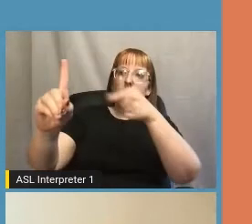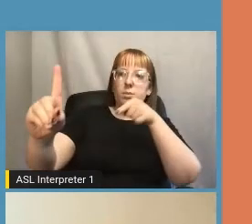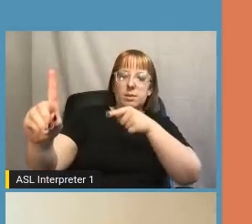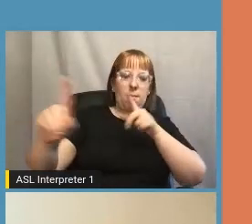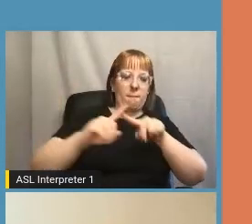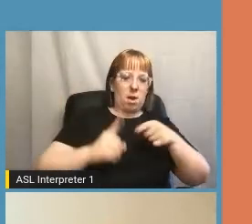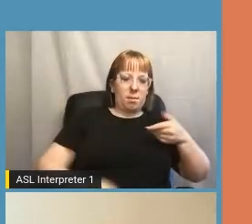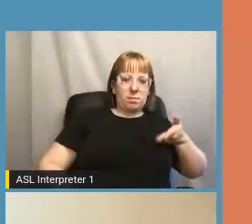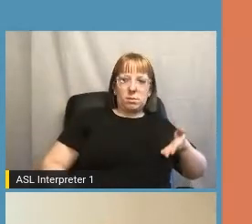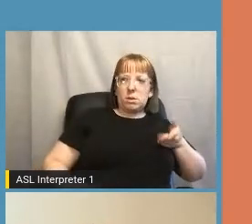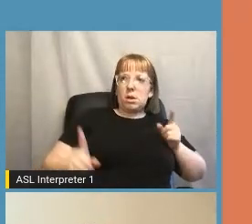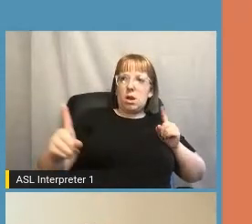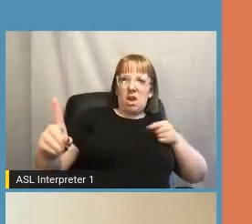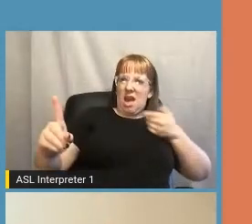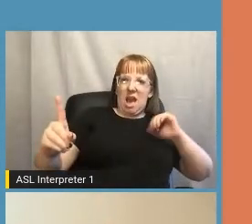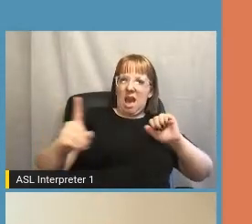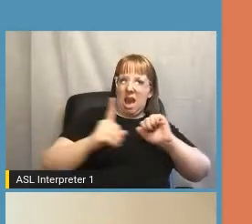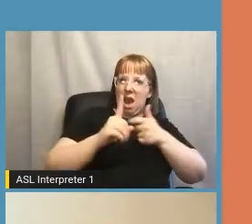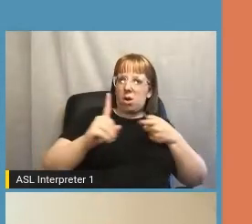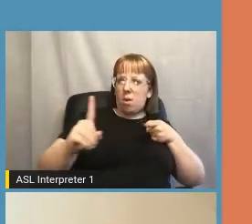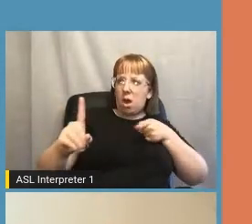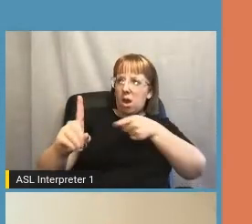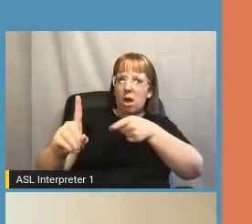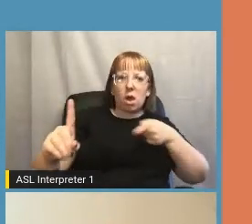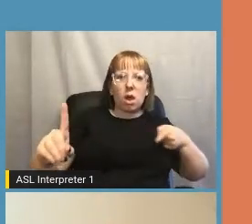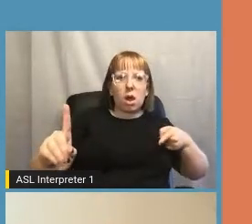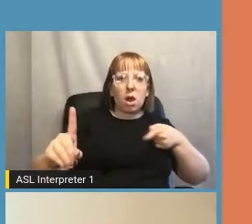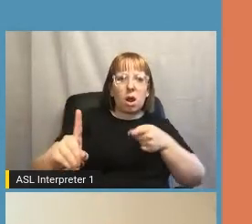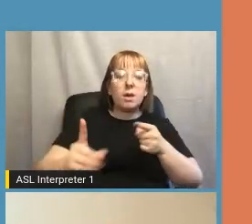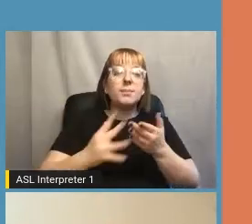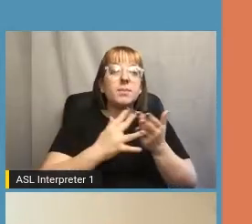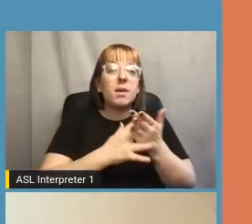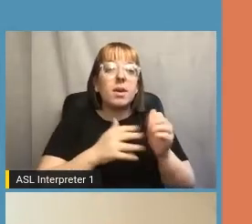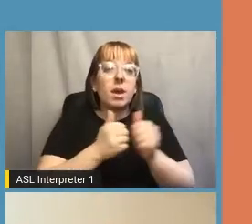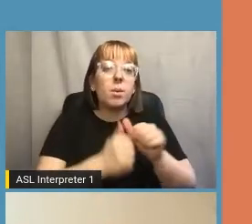are they navigating with an avatar are they navigating with the keyboard um using the arrow